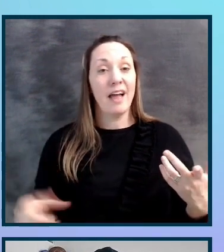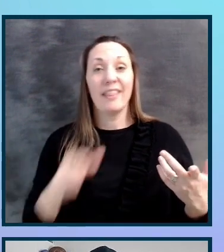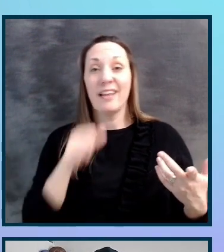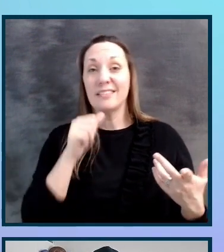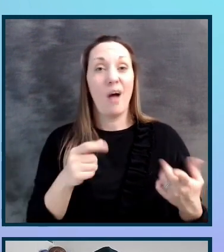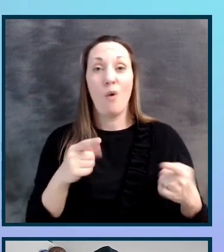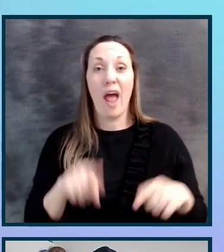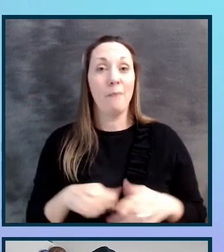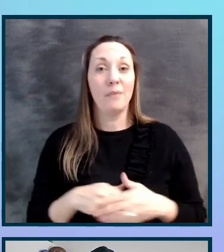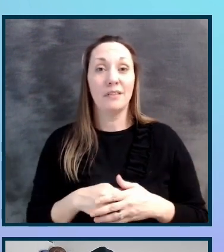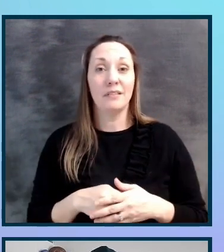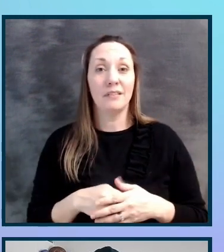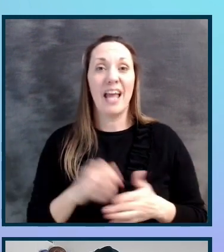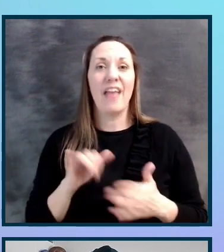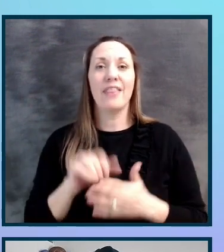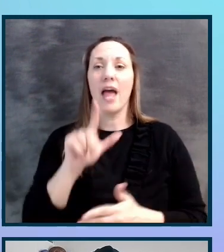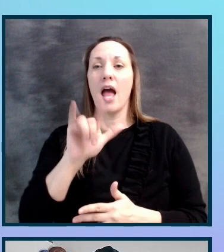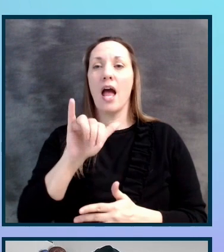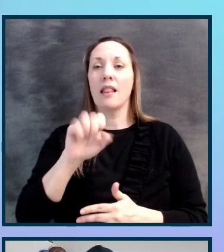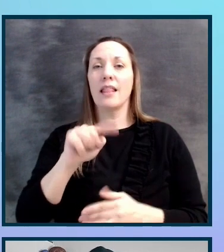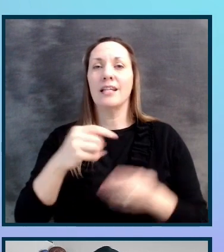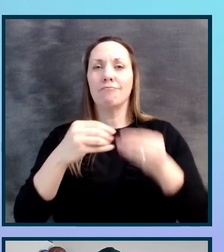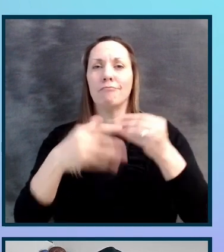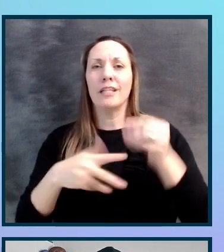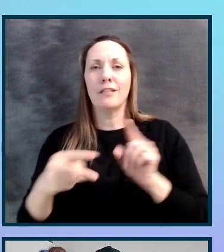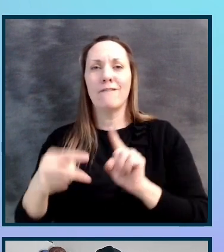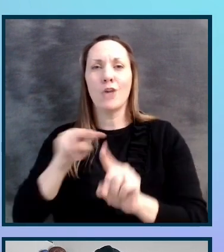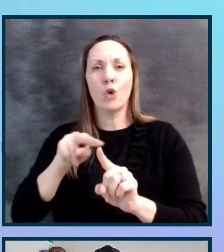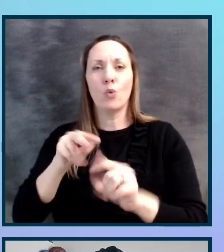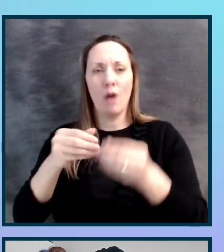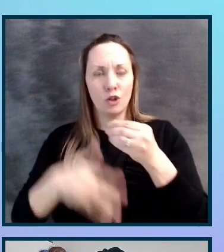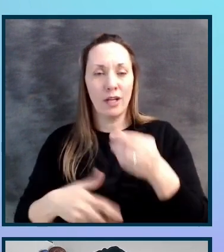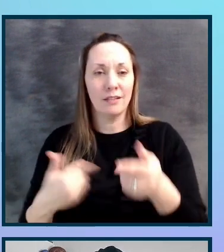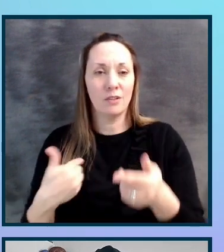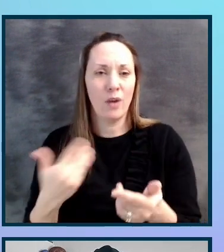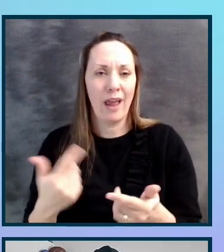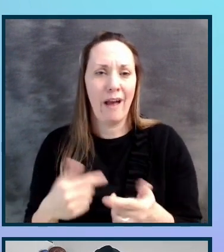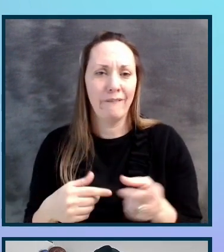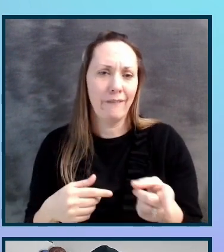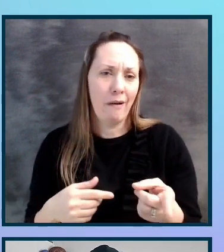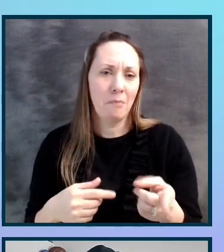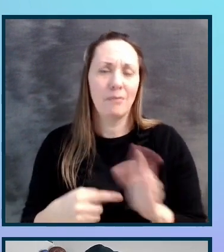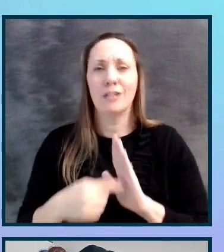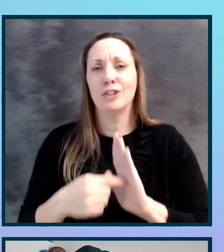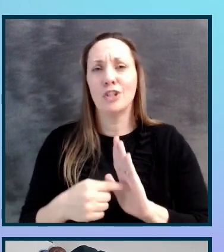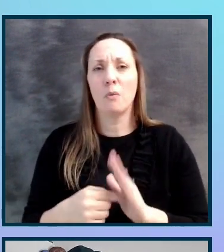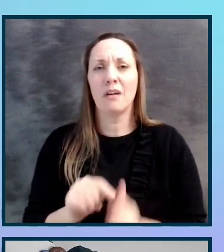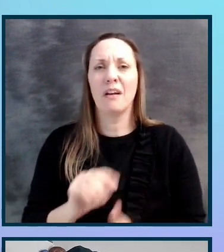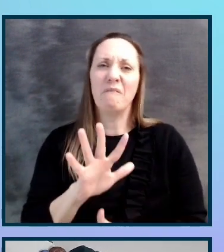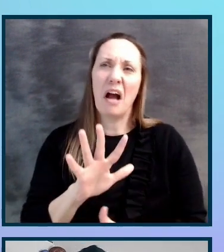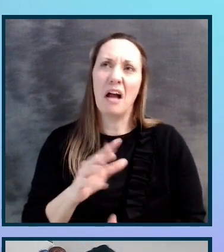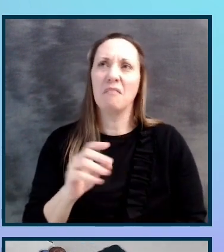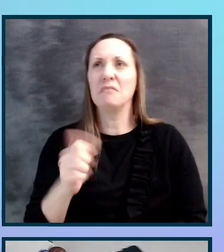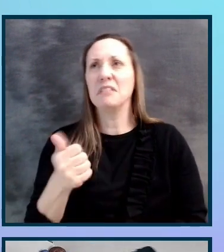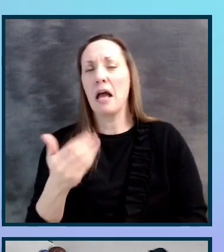In that list view that's underneath, essentially what we have with a pagination that's showing 5, 10, 15, 20, right?